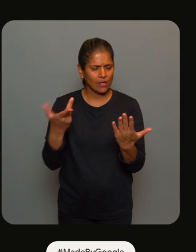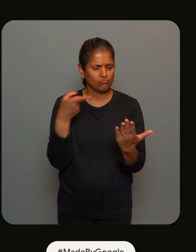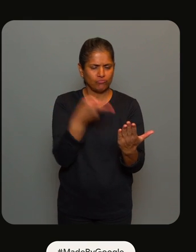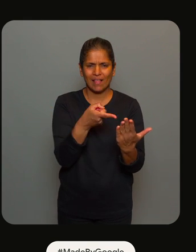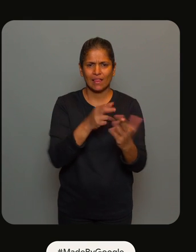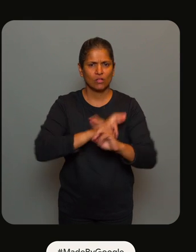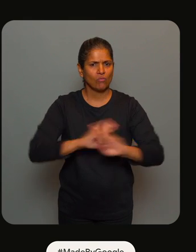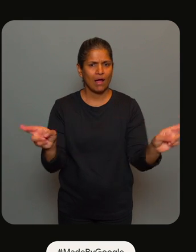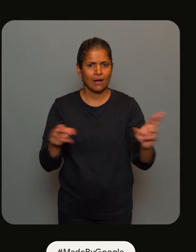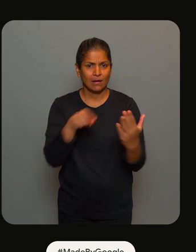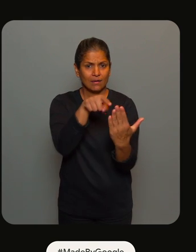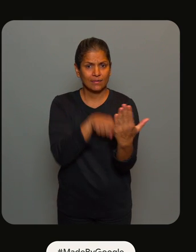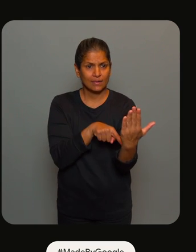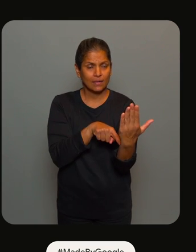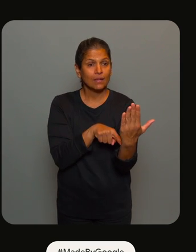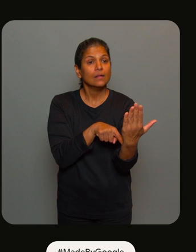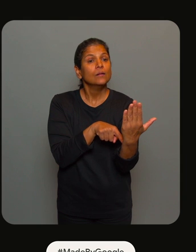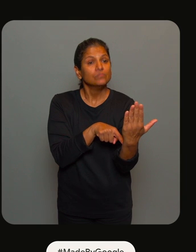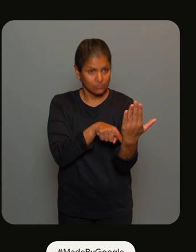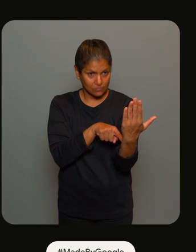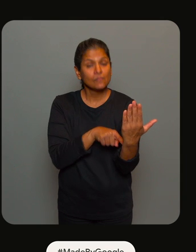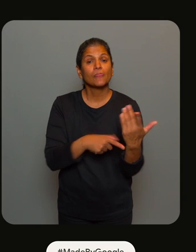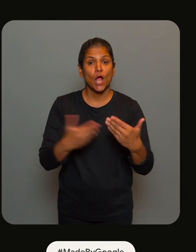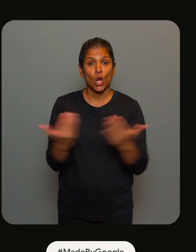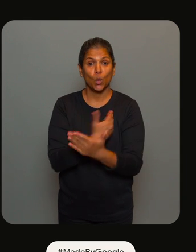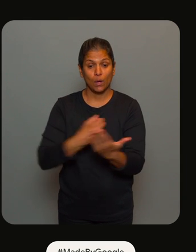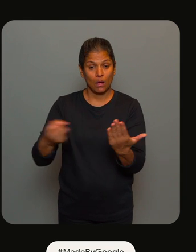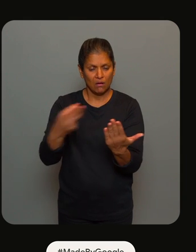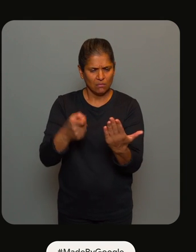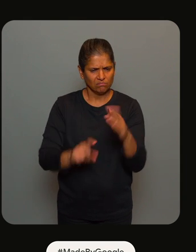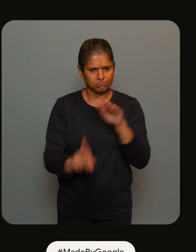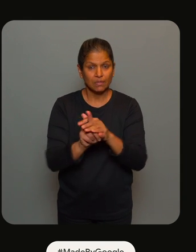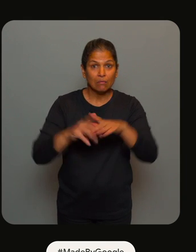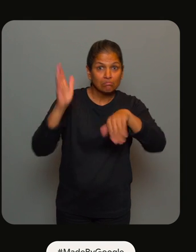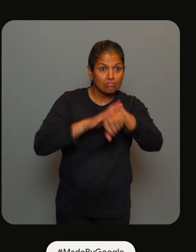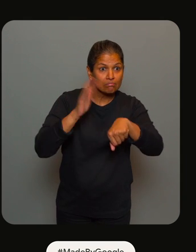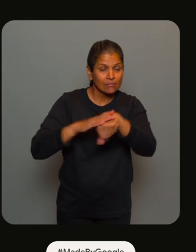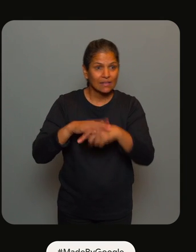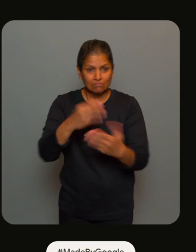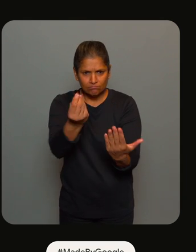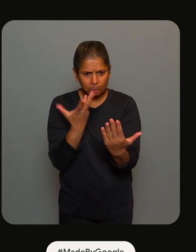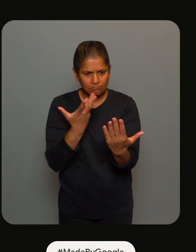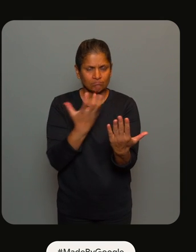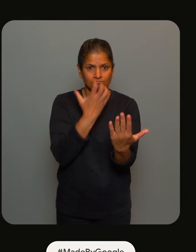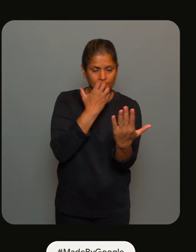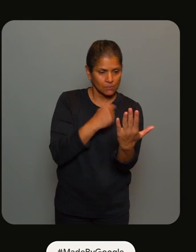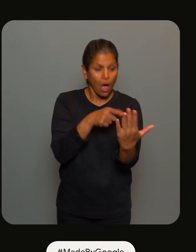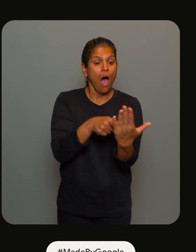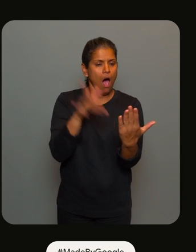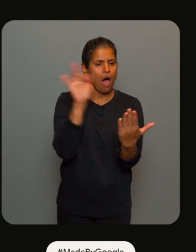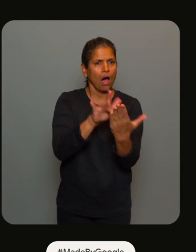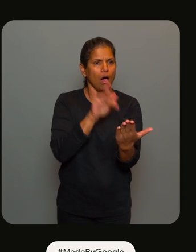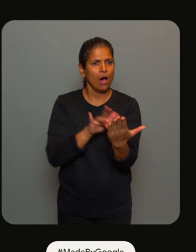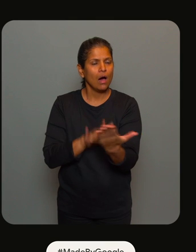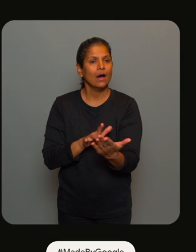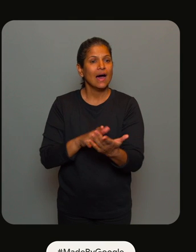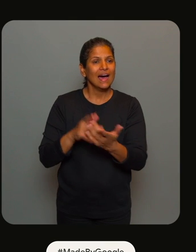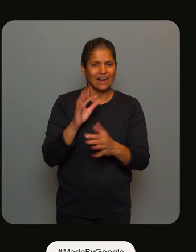This includes new action cards that notify you of any safety risks, and provide easy steps to enhance your privacy and security.